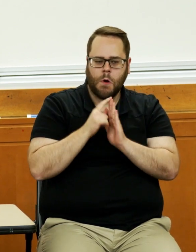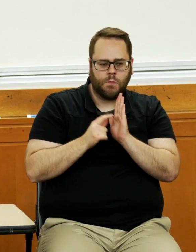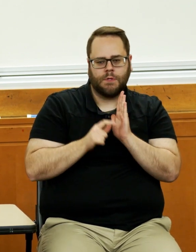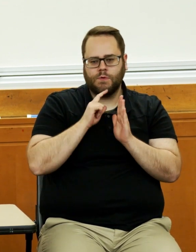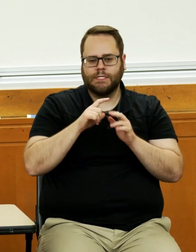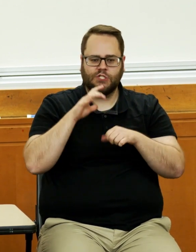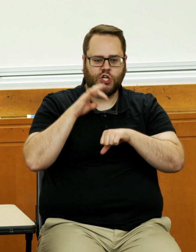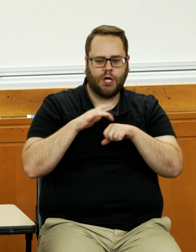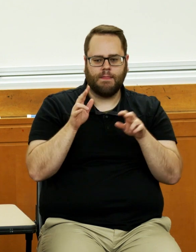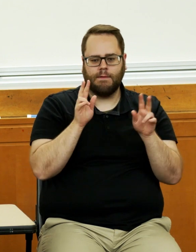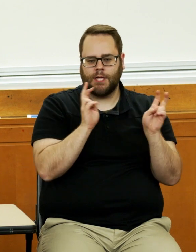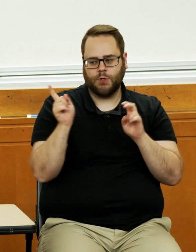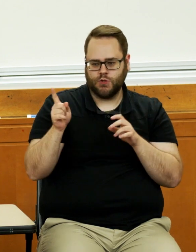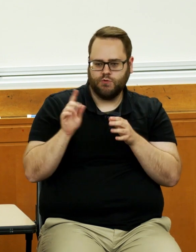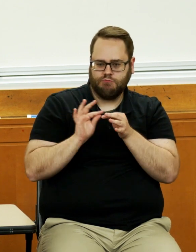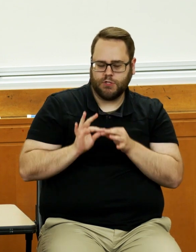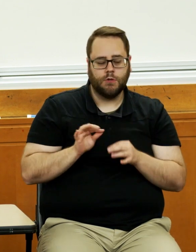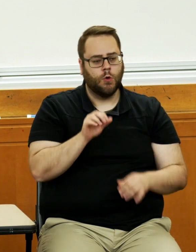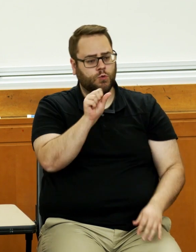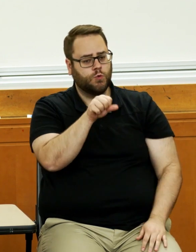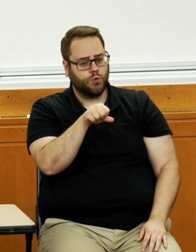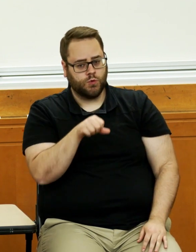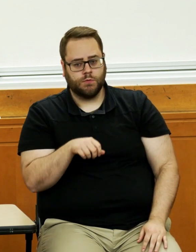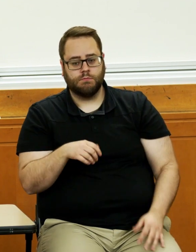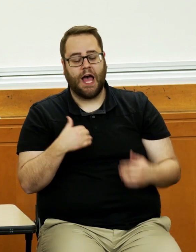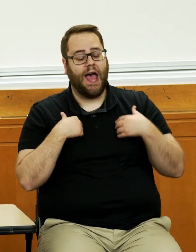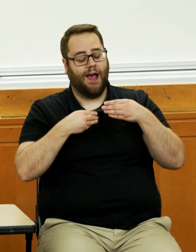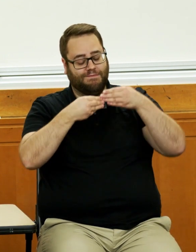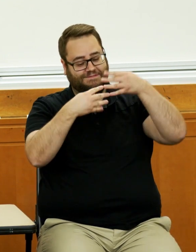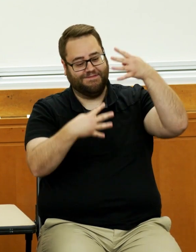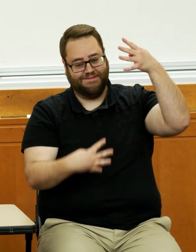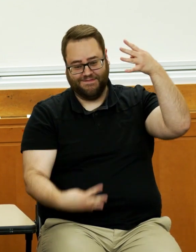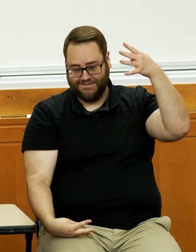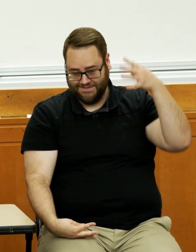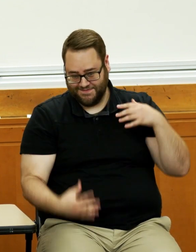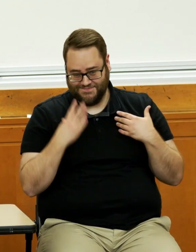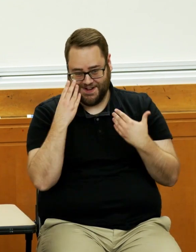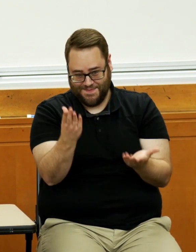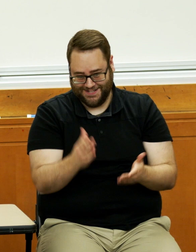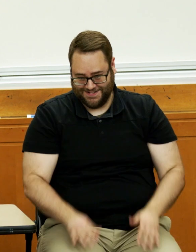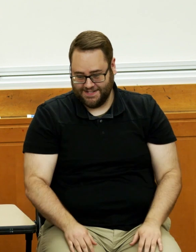some of these topics that you covered today. Sure. I have lots of recommendations. So, I